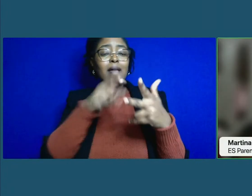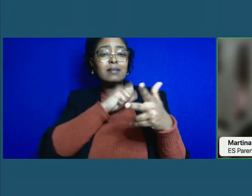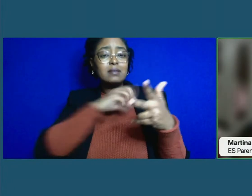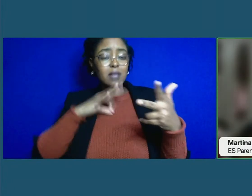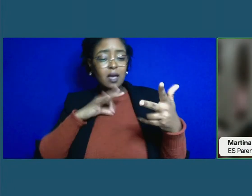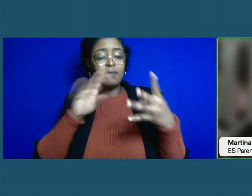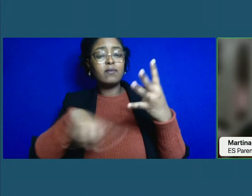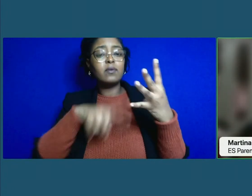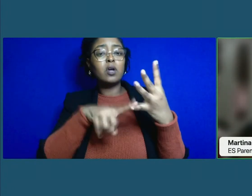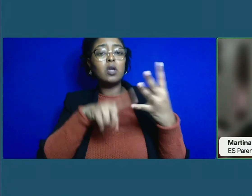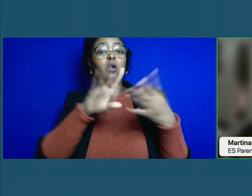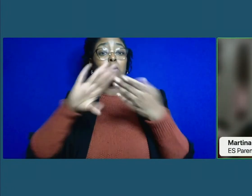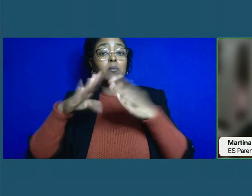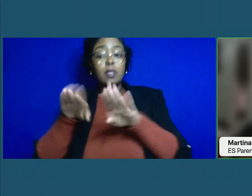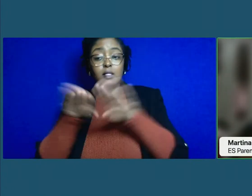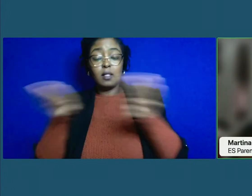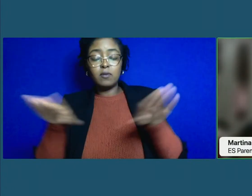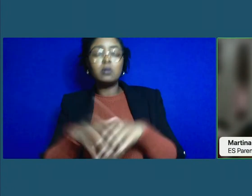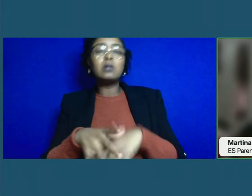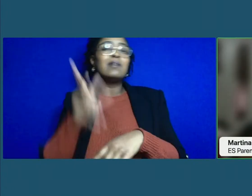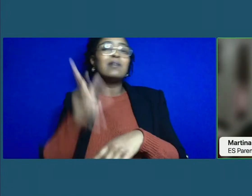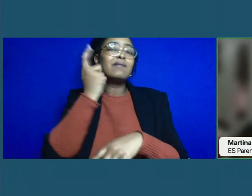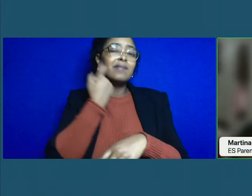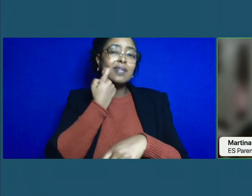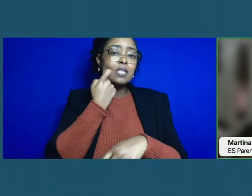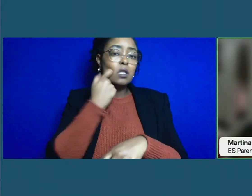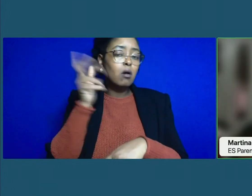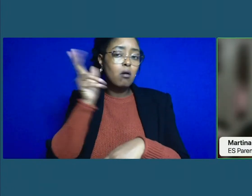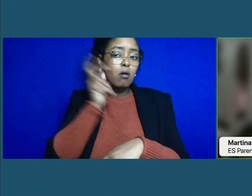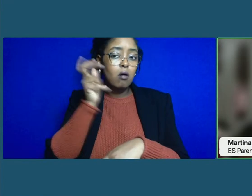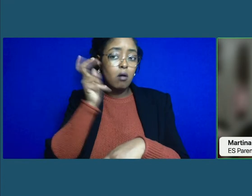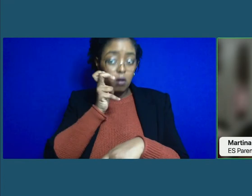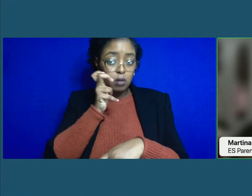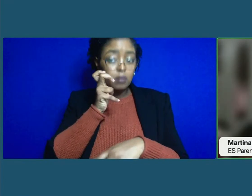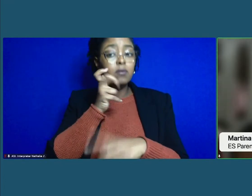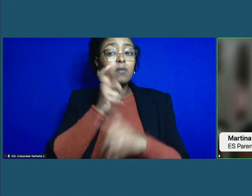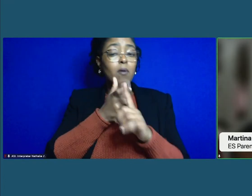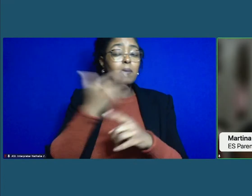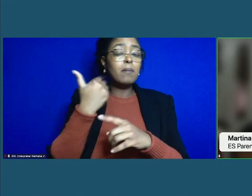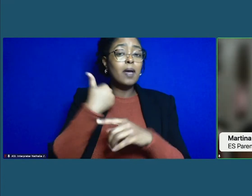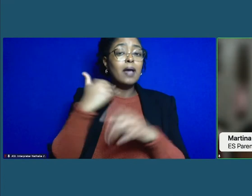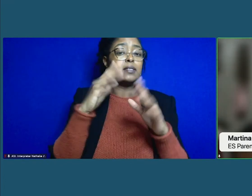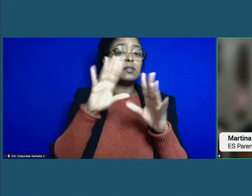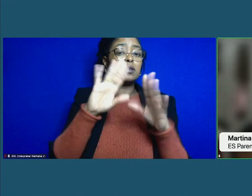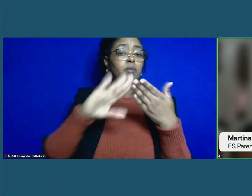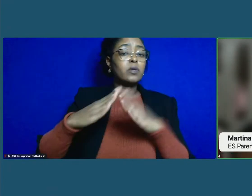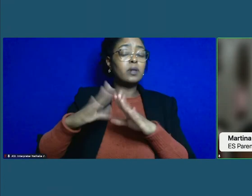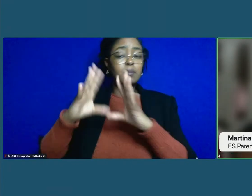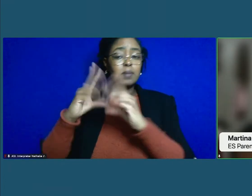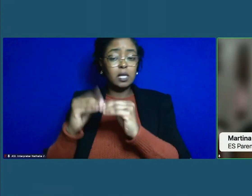teacher, staff and community levels and we heard, especially